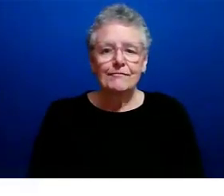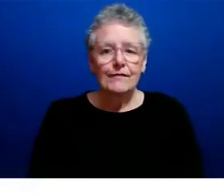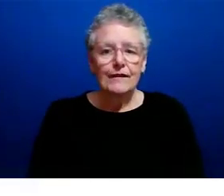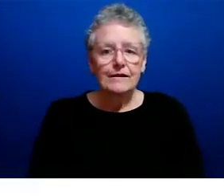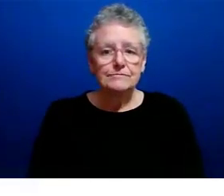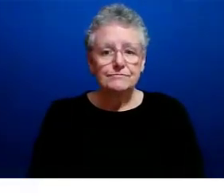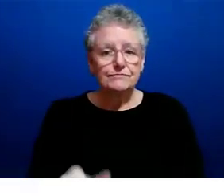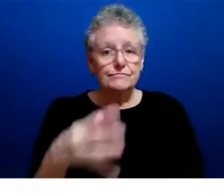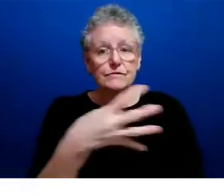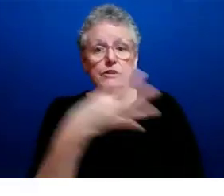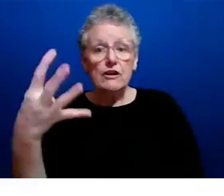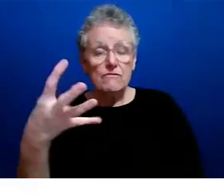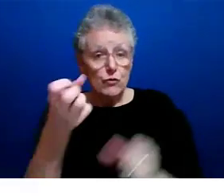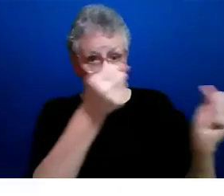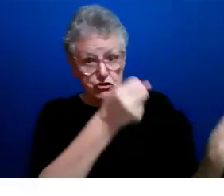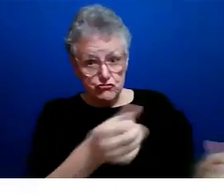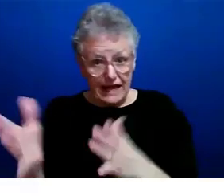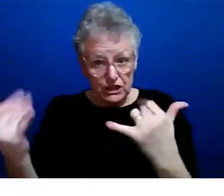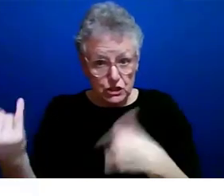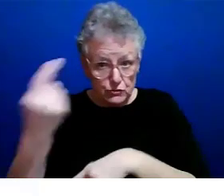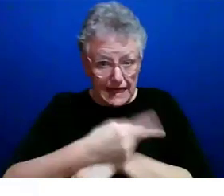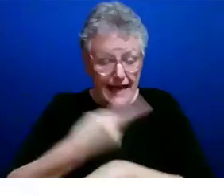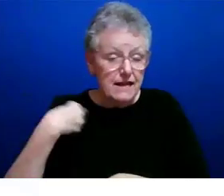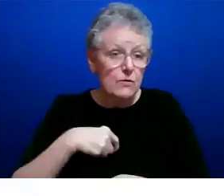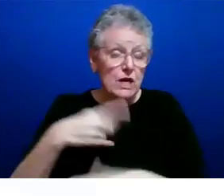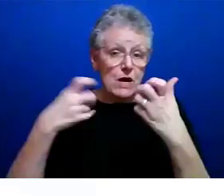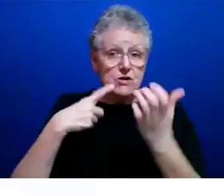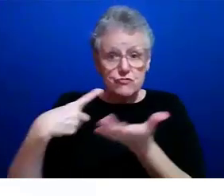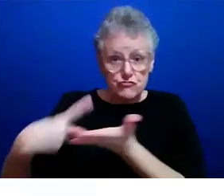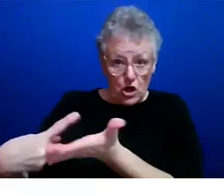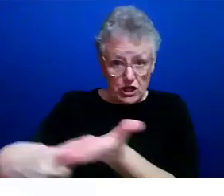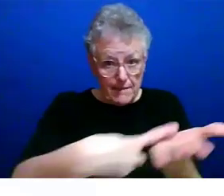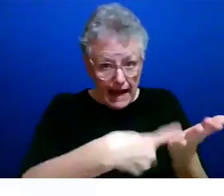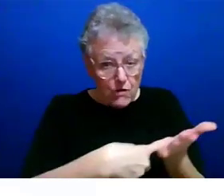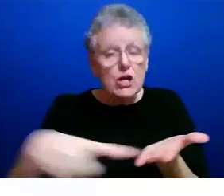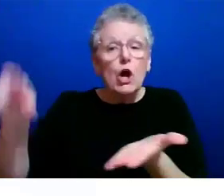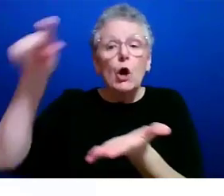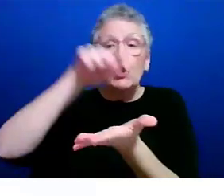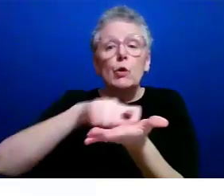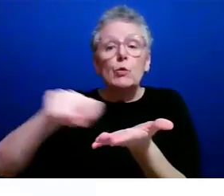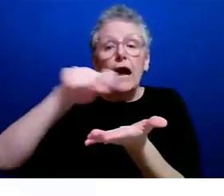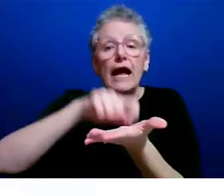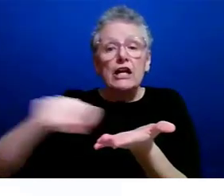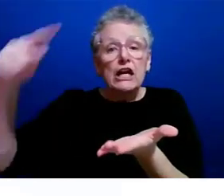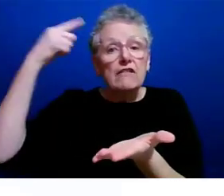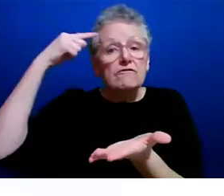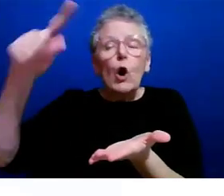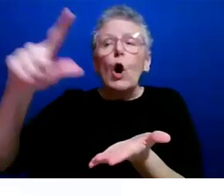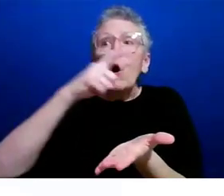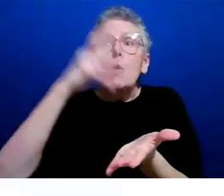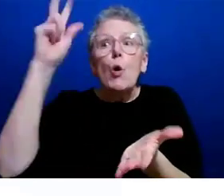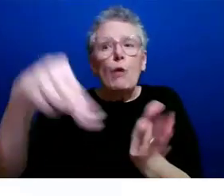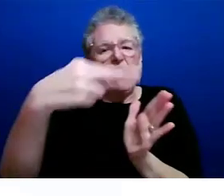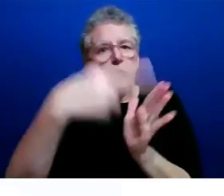The fourth strategy today, that we want to talk about, is writing for the intended audience.